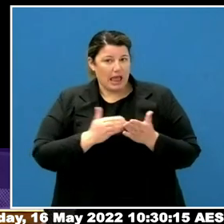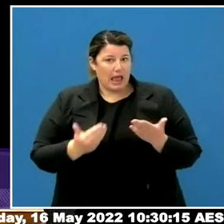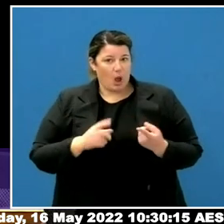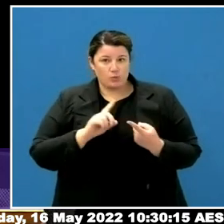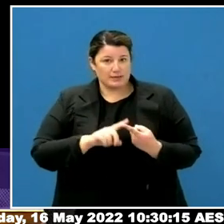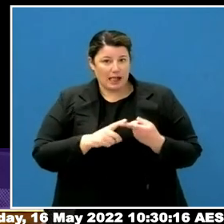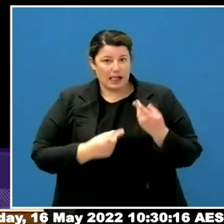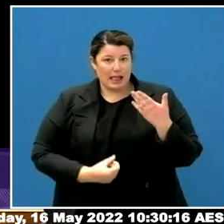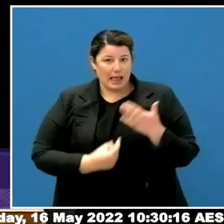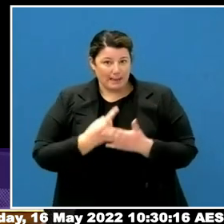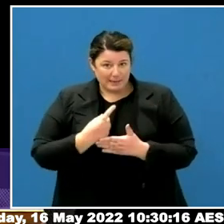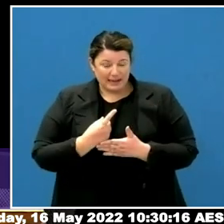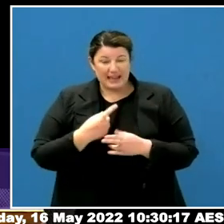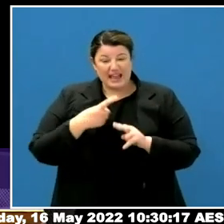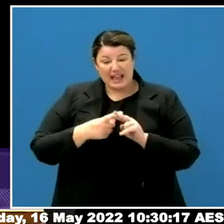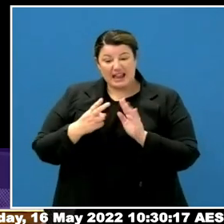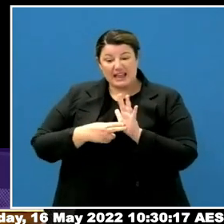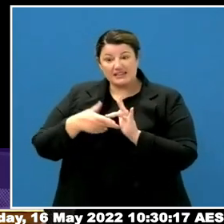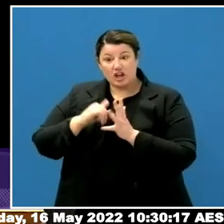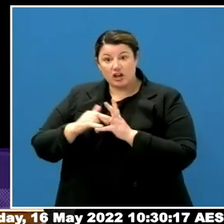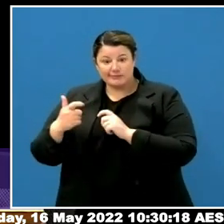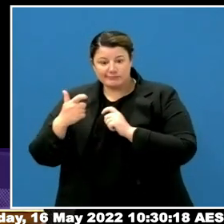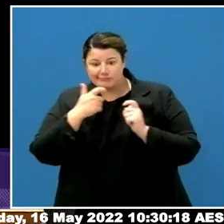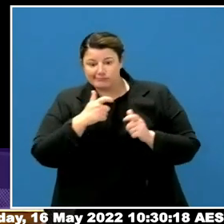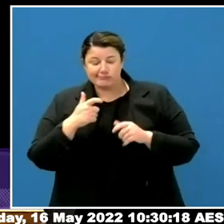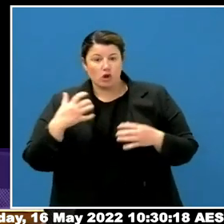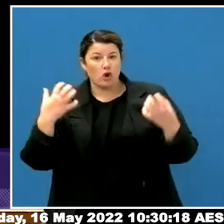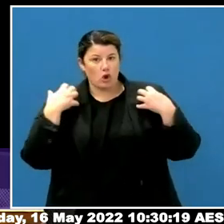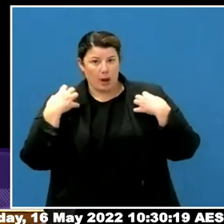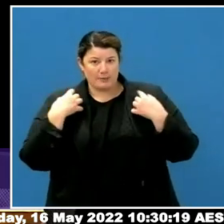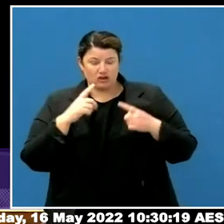Safeguards Commission against Afford in relation to it.